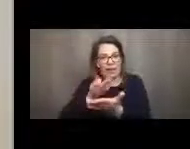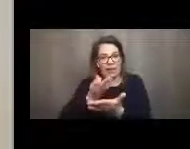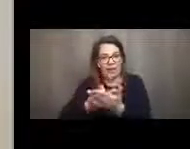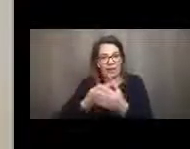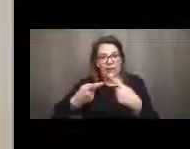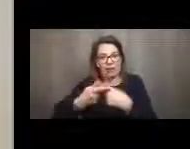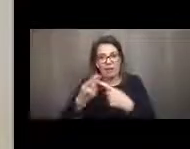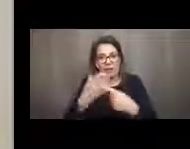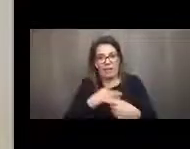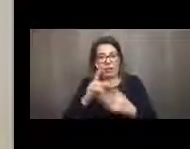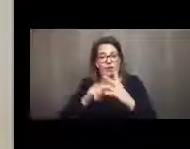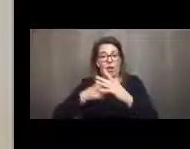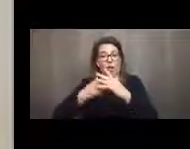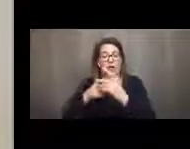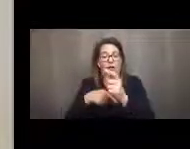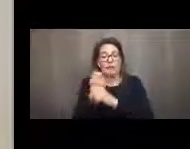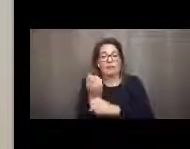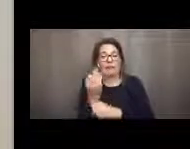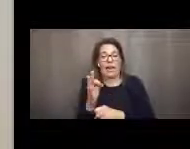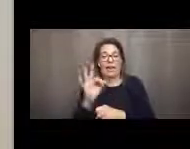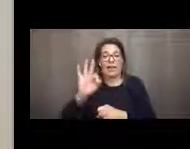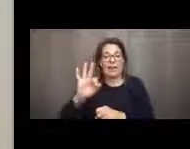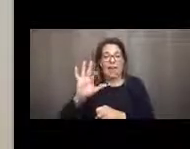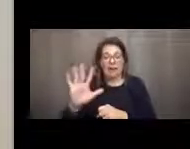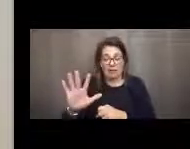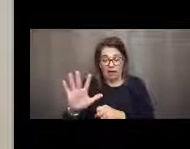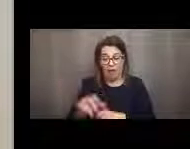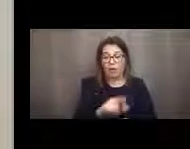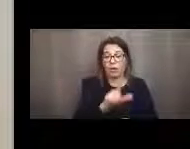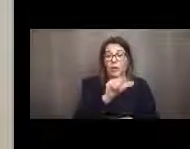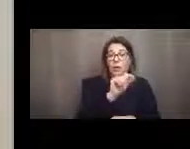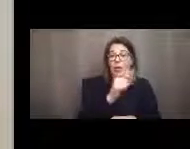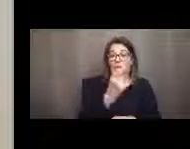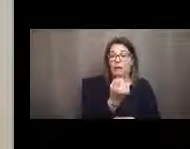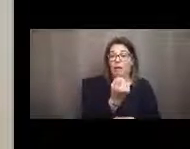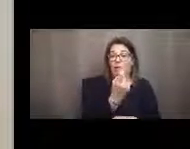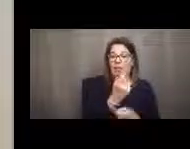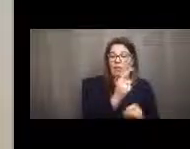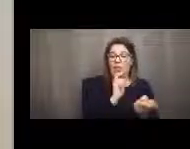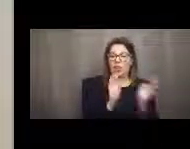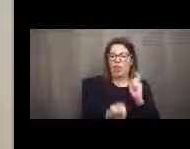in 1995, and in 2011, they revised the regulations.